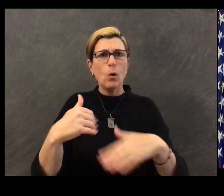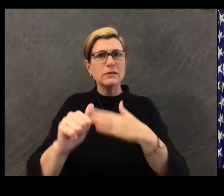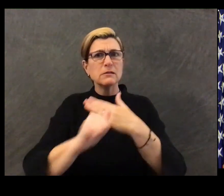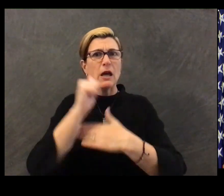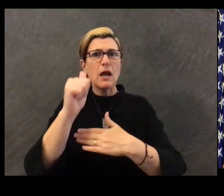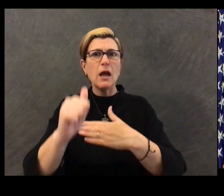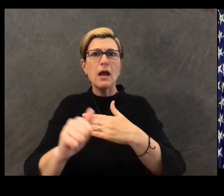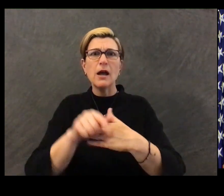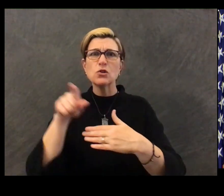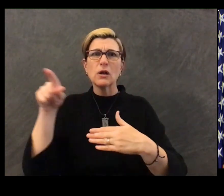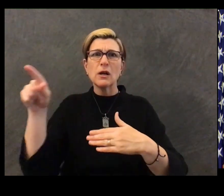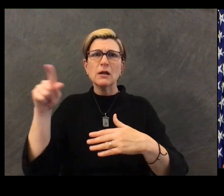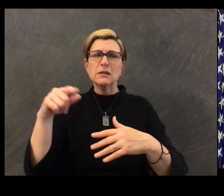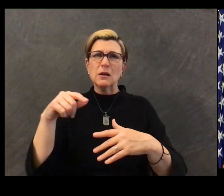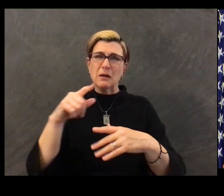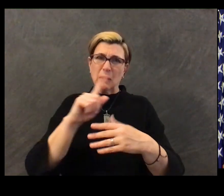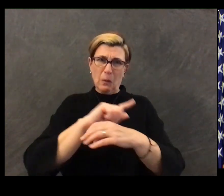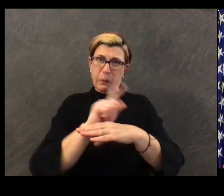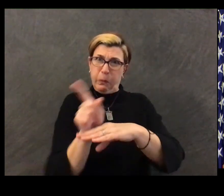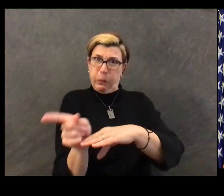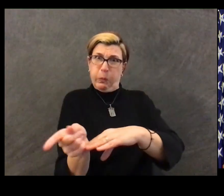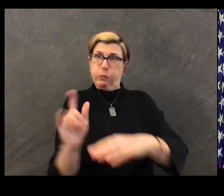and you're 18 inches away from each other